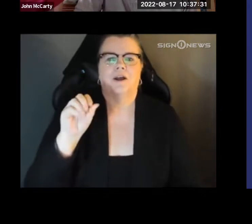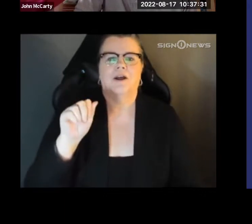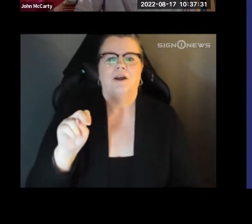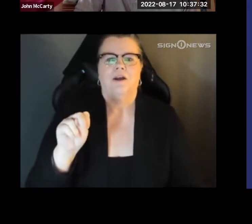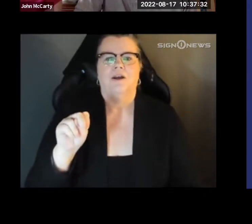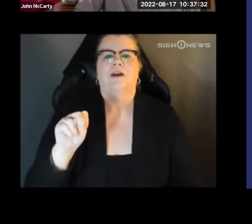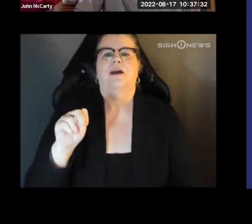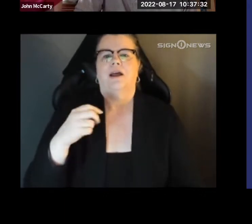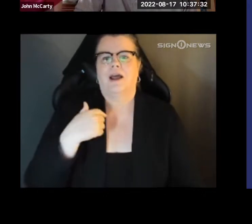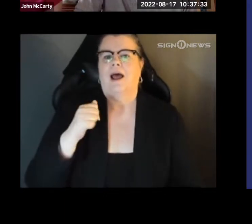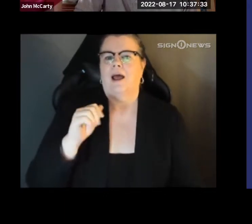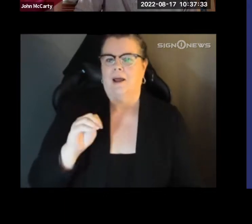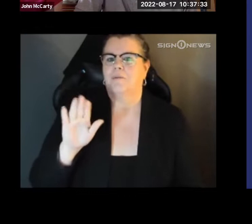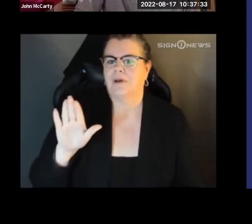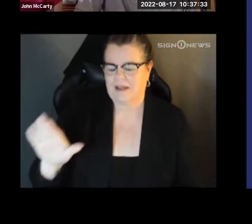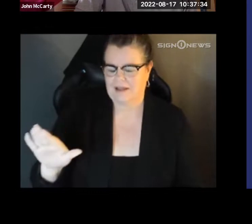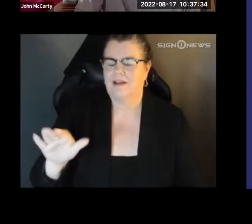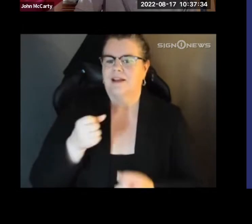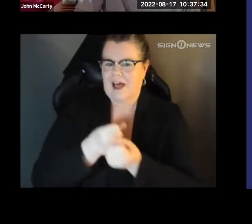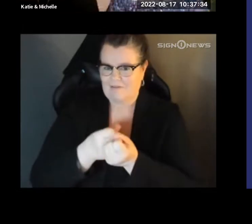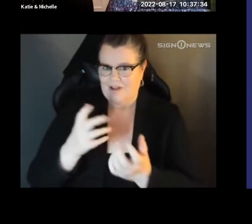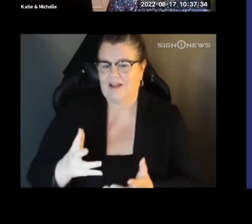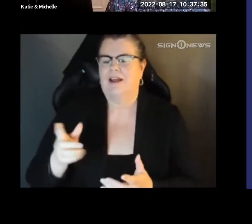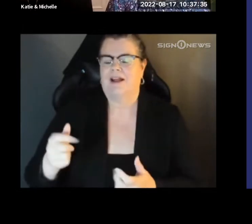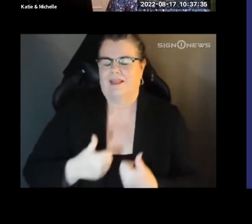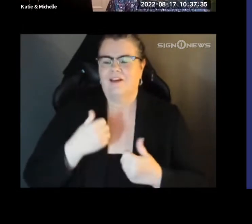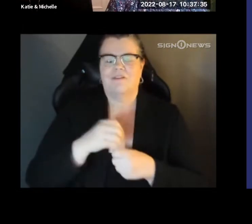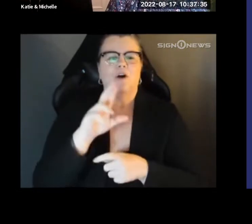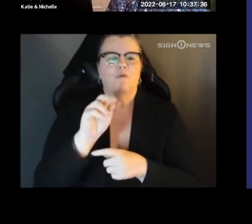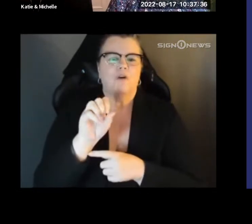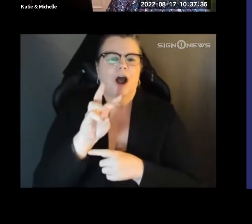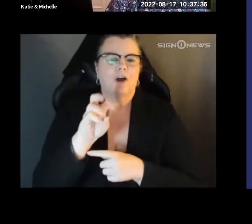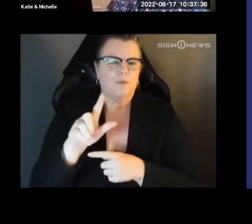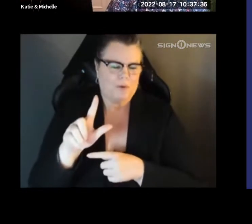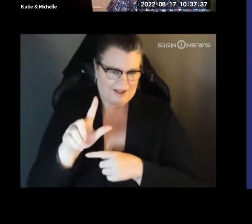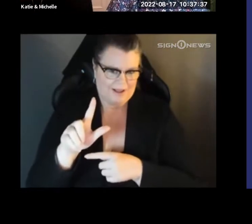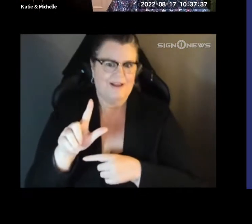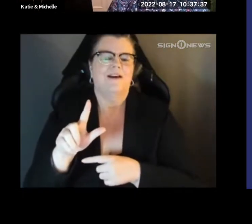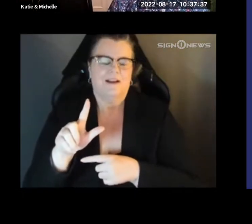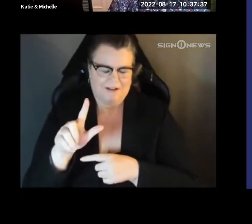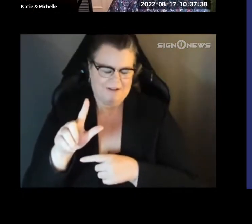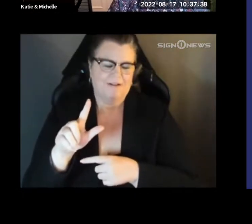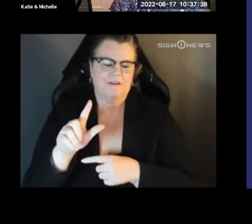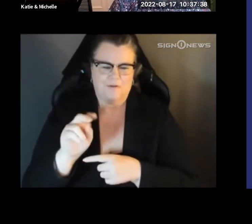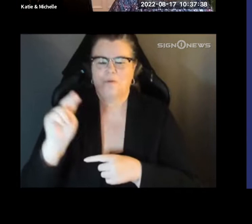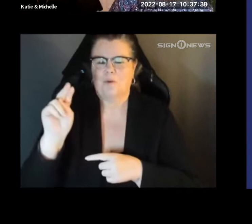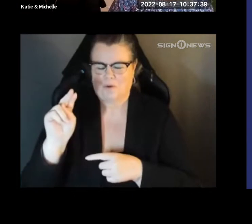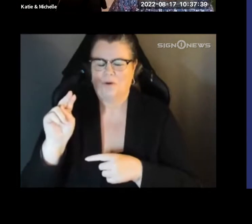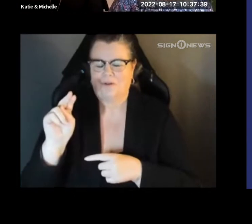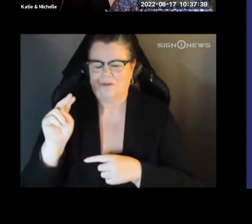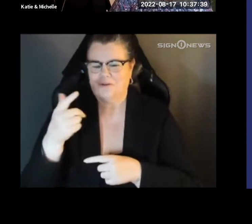northern part of Atlanta and Roswell area thanks guys all right we're ready to get started Gina